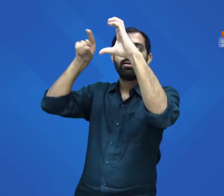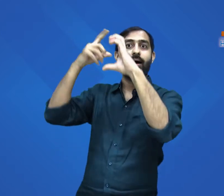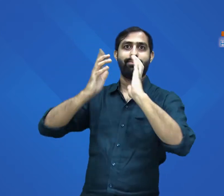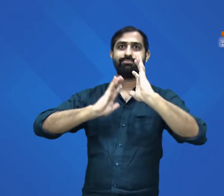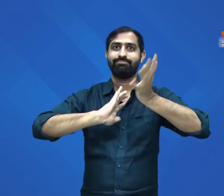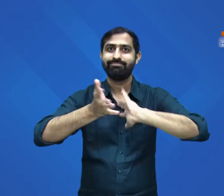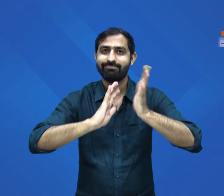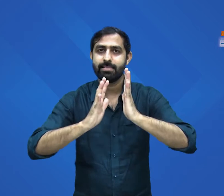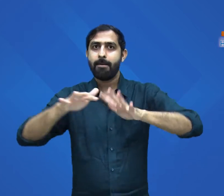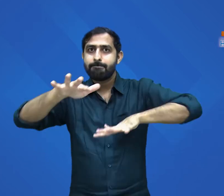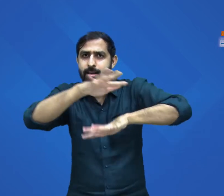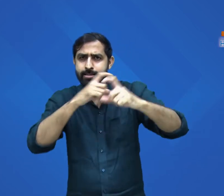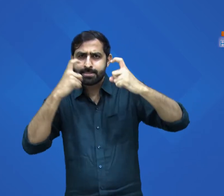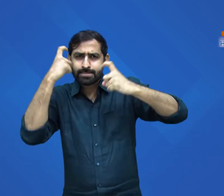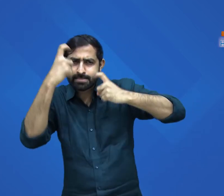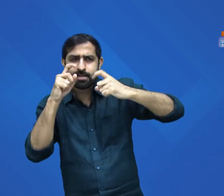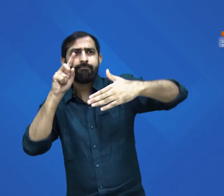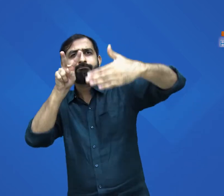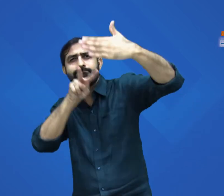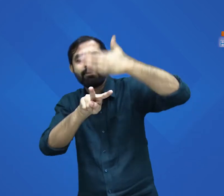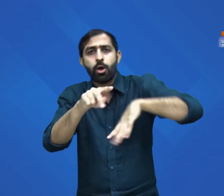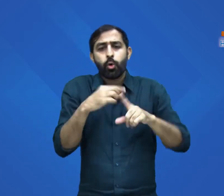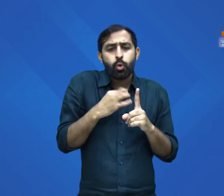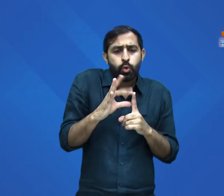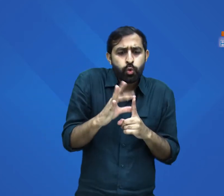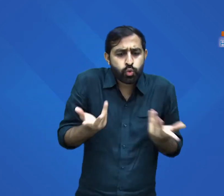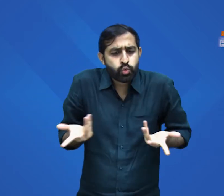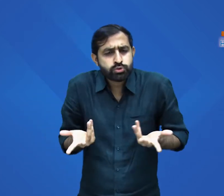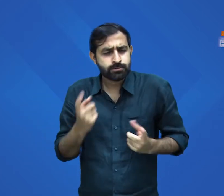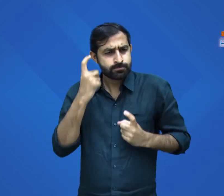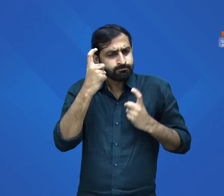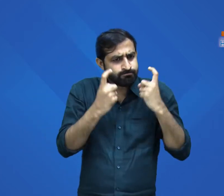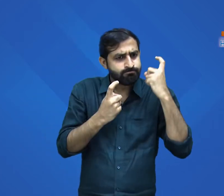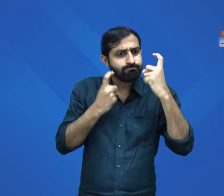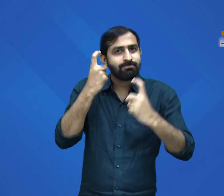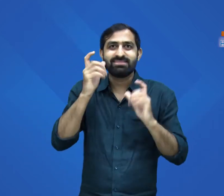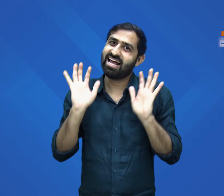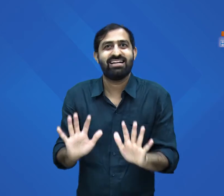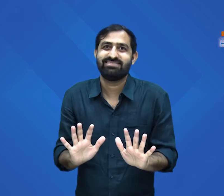but in the form of sign language. Thoughts and ideas builds in their minds in Sign Language